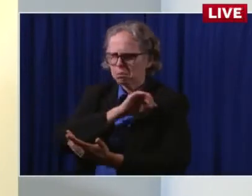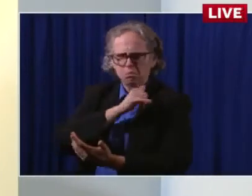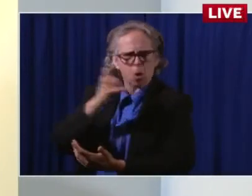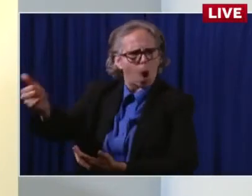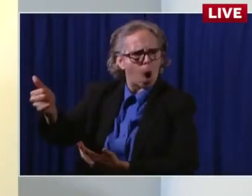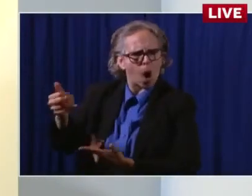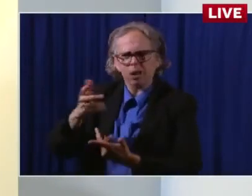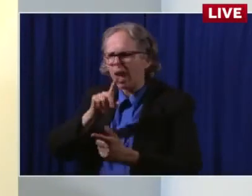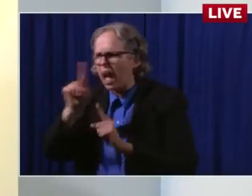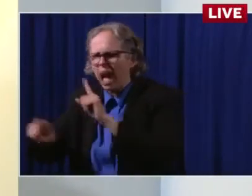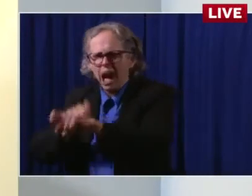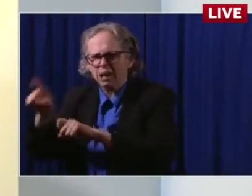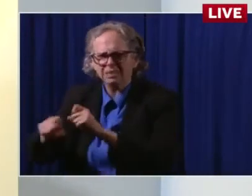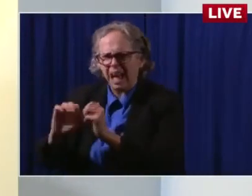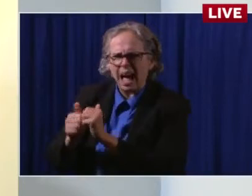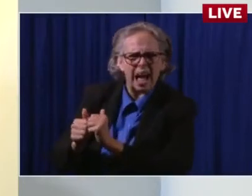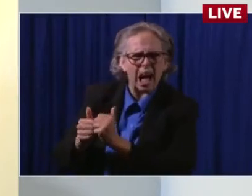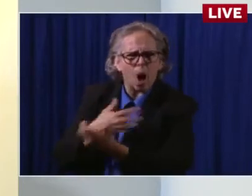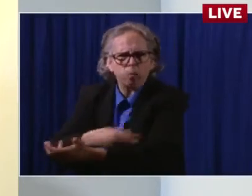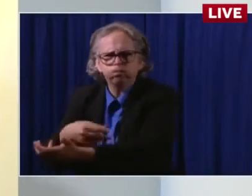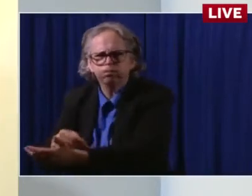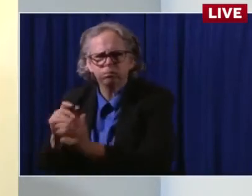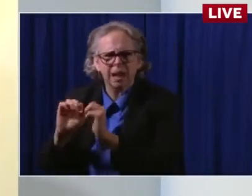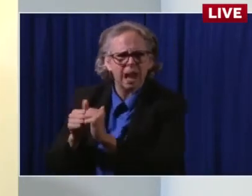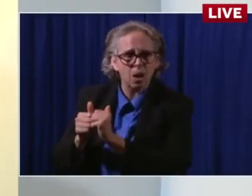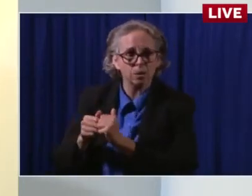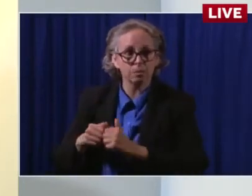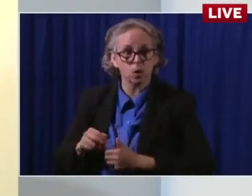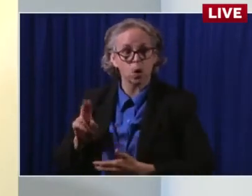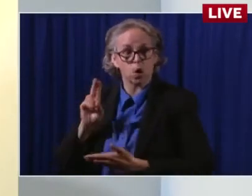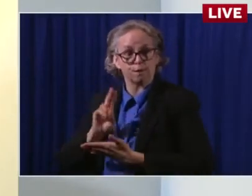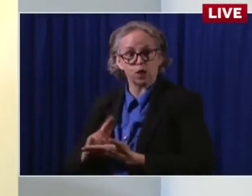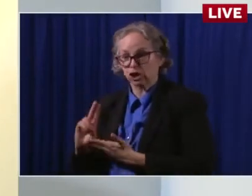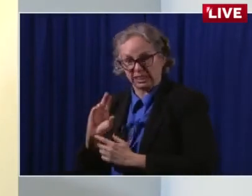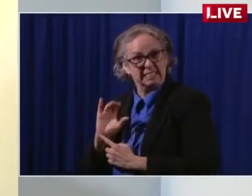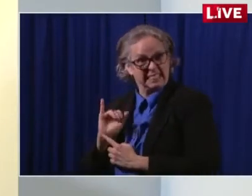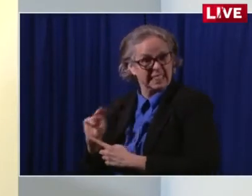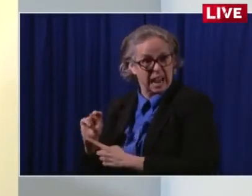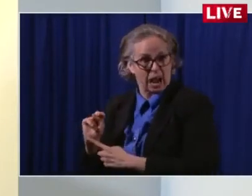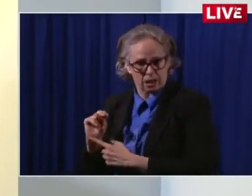OSU’S WEXLER MEDICAL CENTER IS ALSO A PLACE YOU CAN CONTACT FOR WAYS TO HELP.